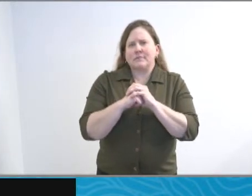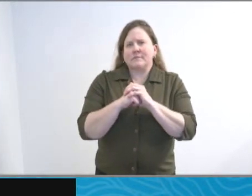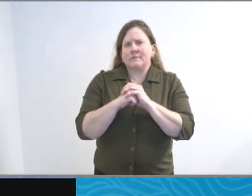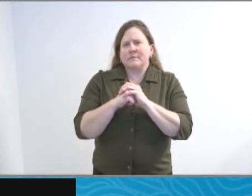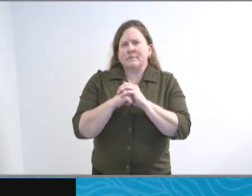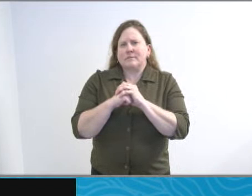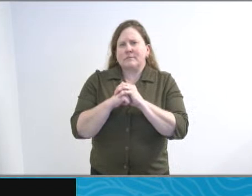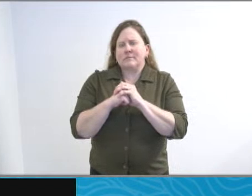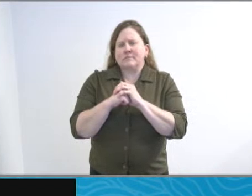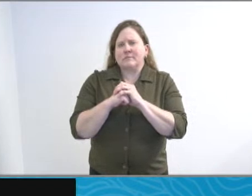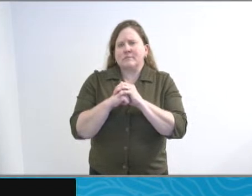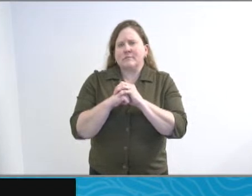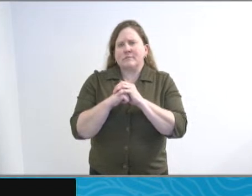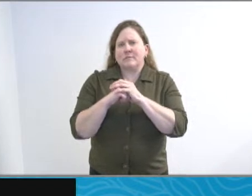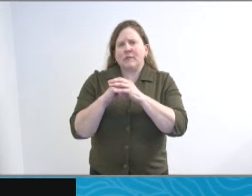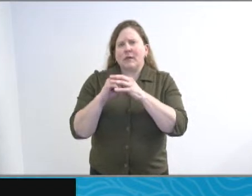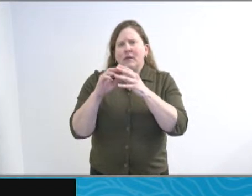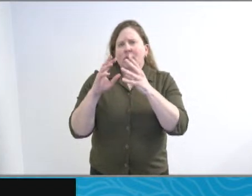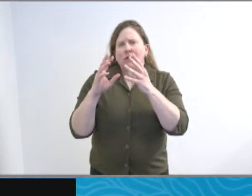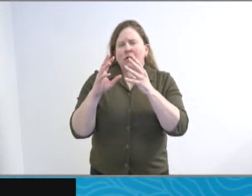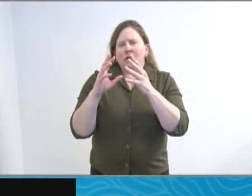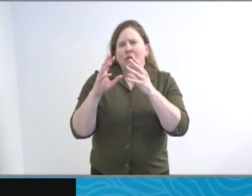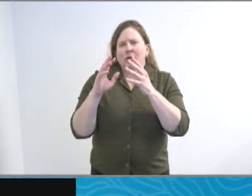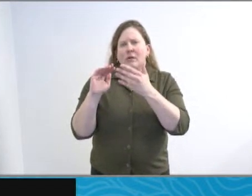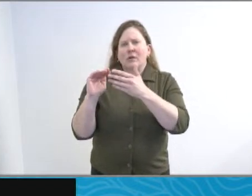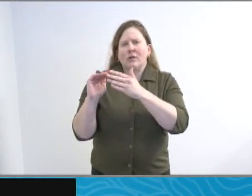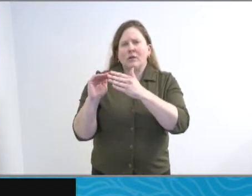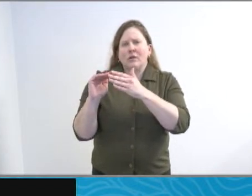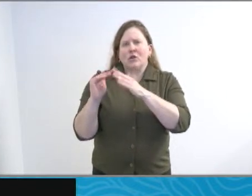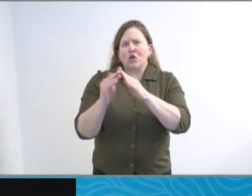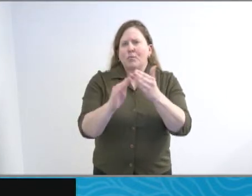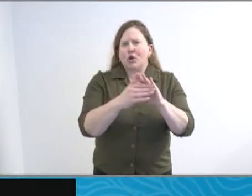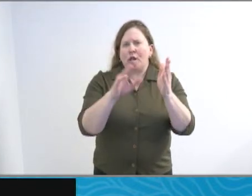community members, which represented not only parents,